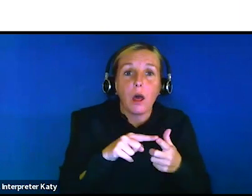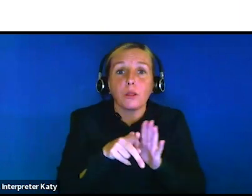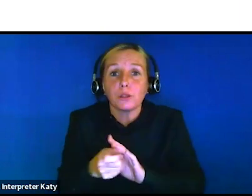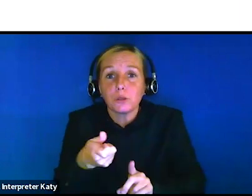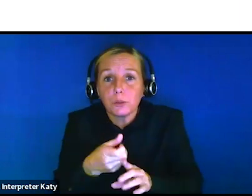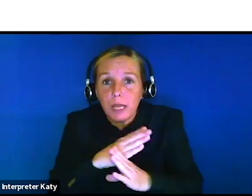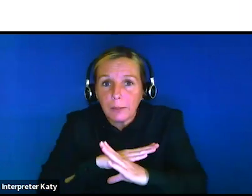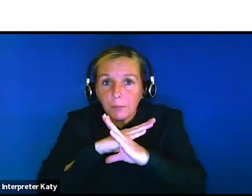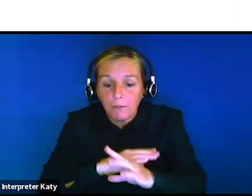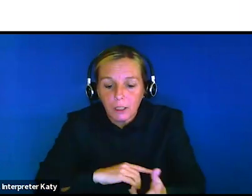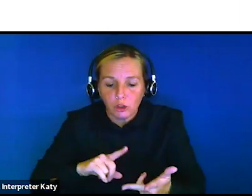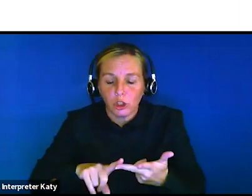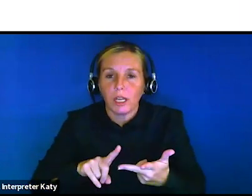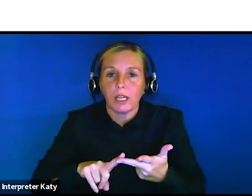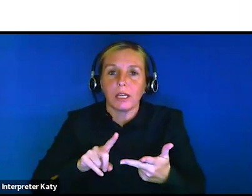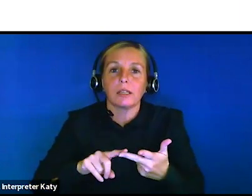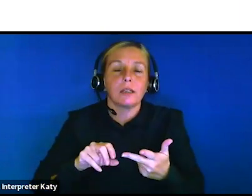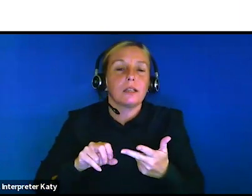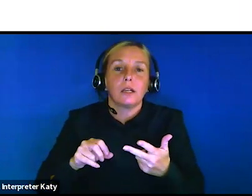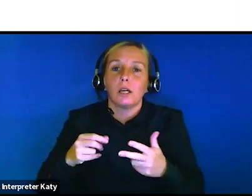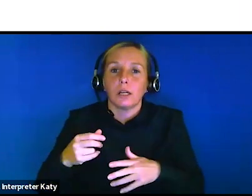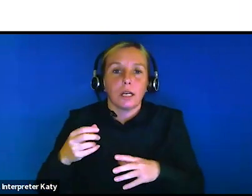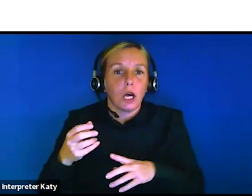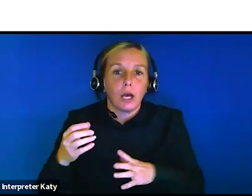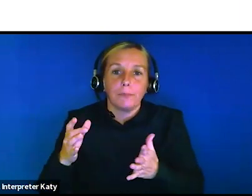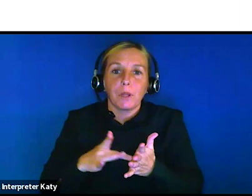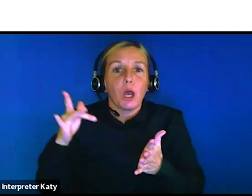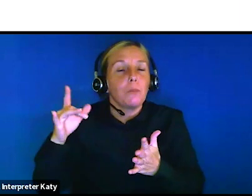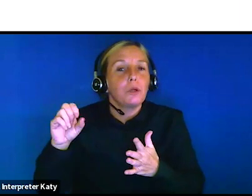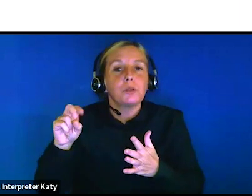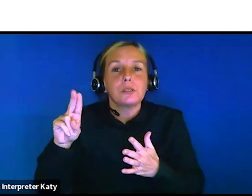I am talking about substance misuse. I'm talking about all the things, right.